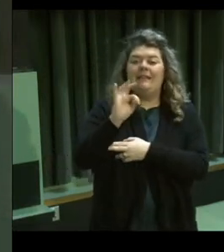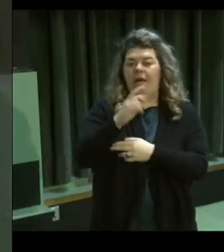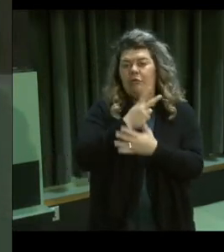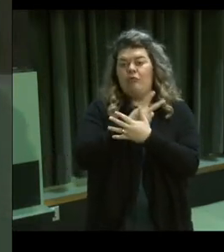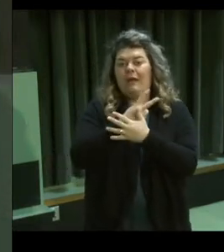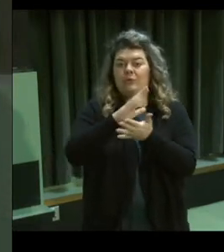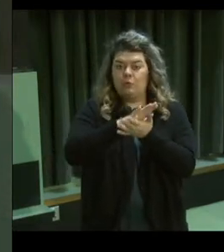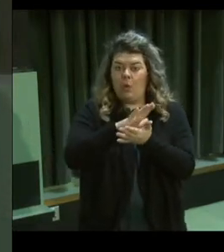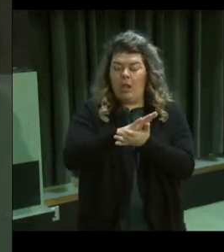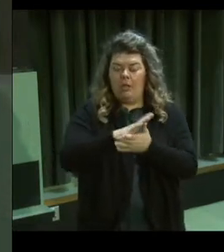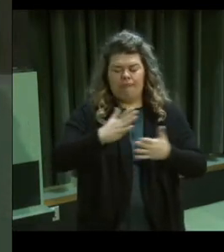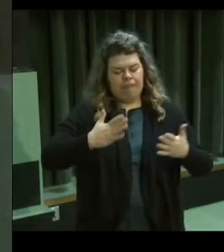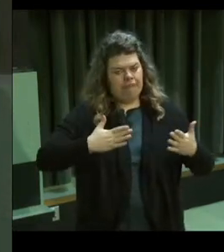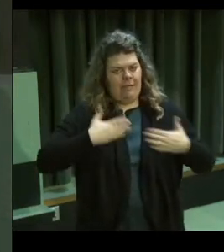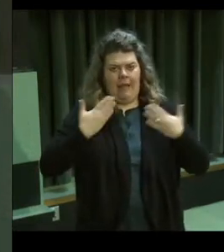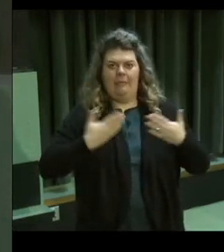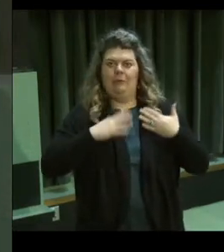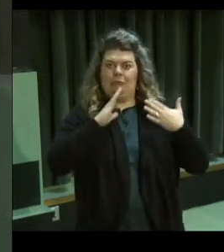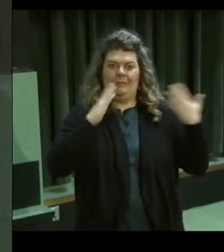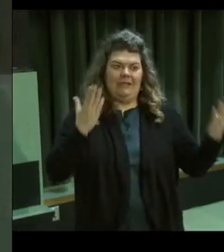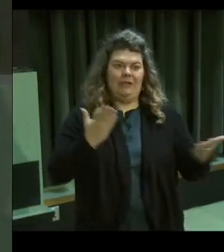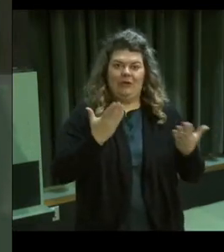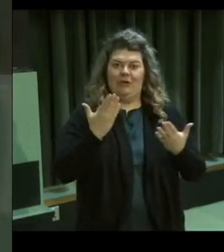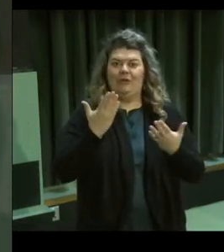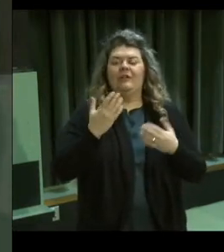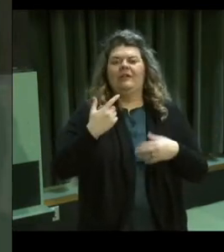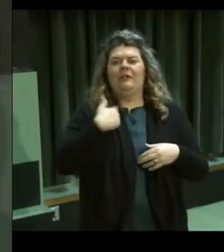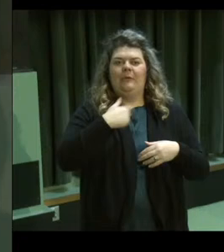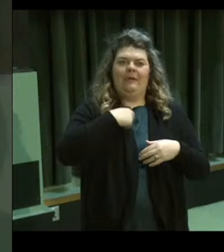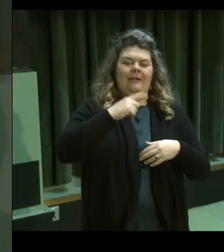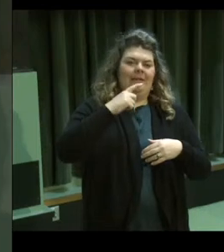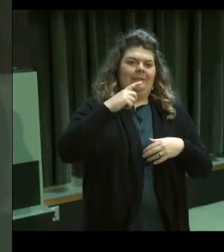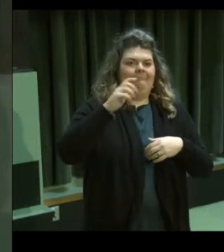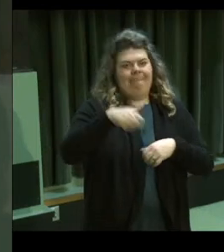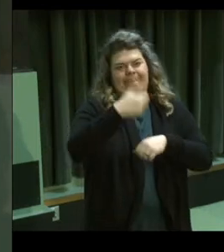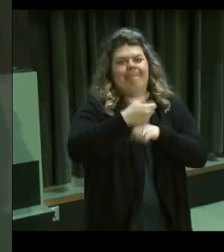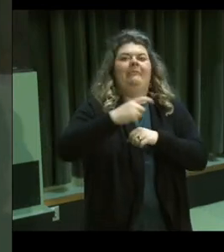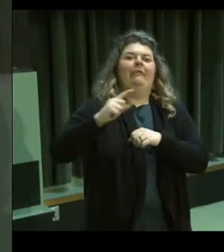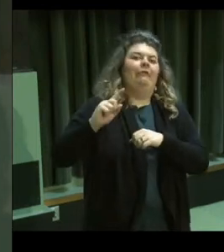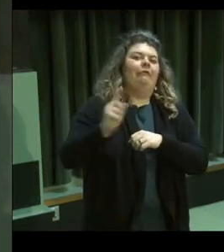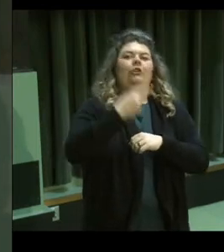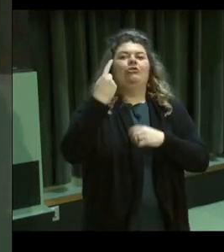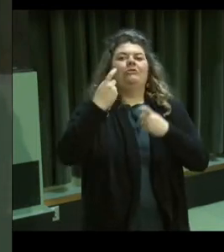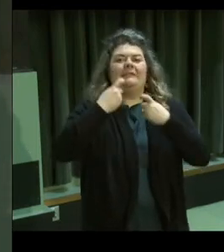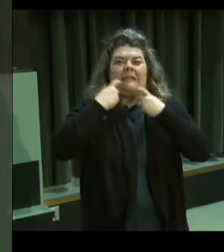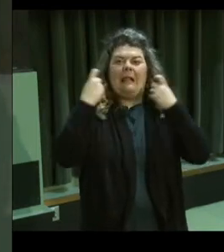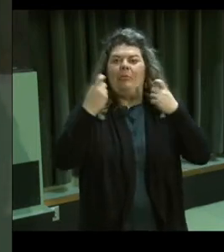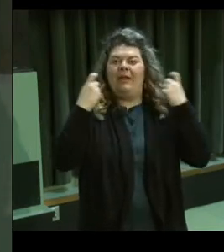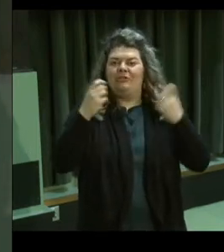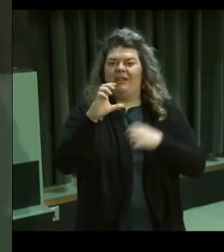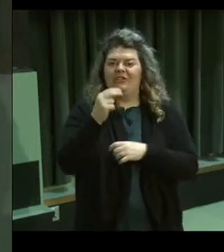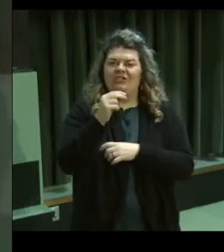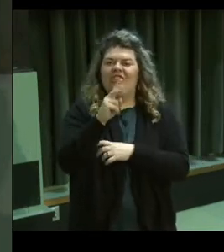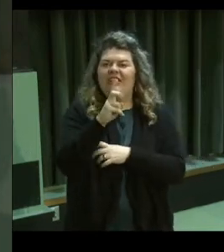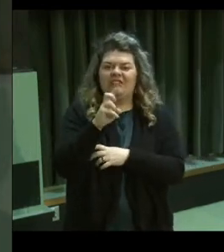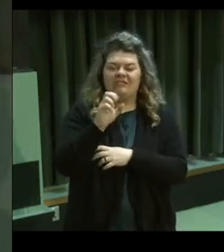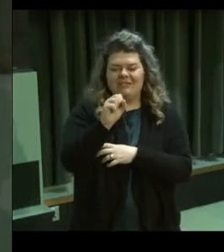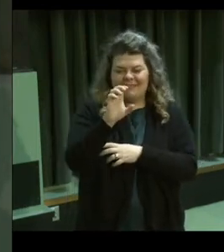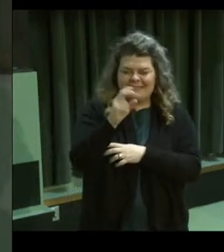graduate school, and I'm delighted to be with you here as